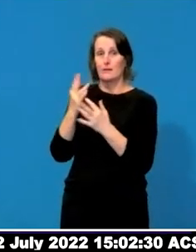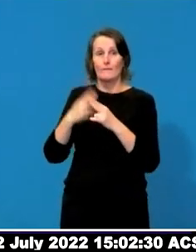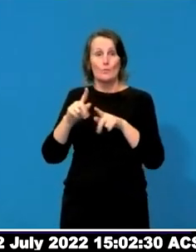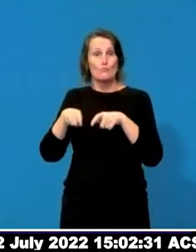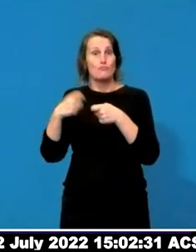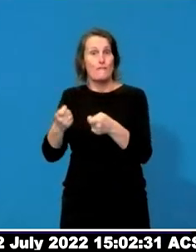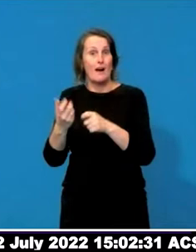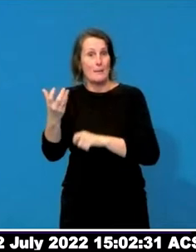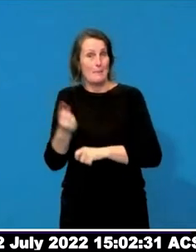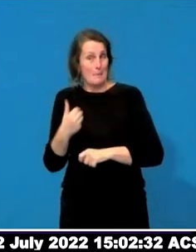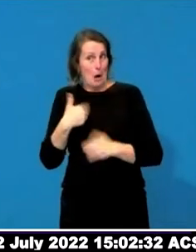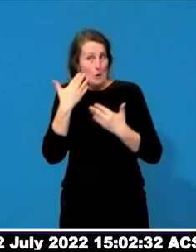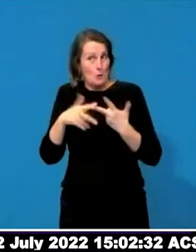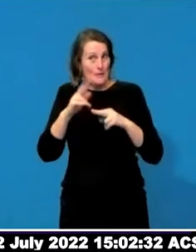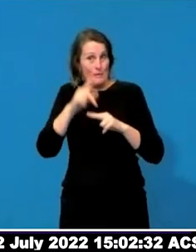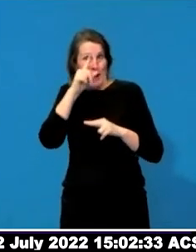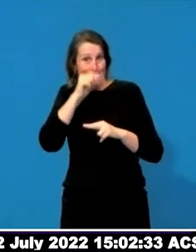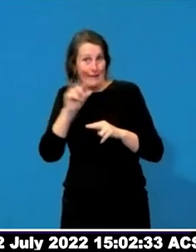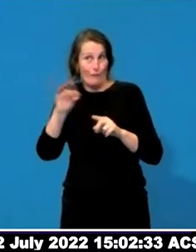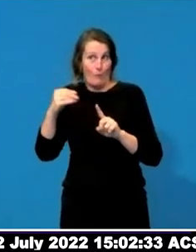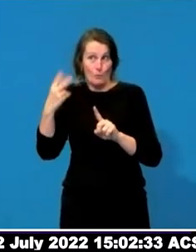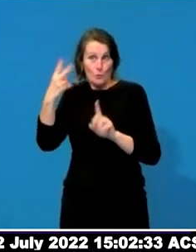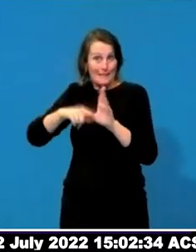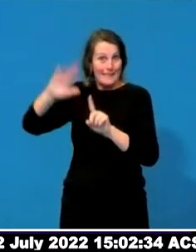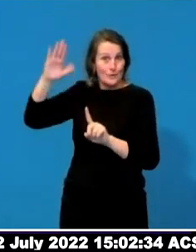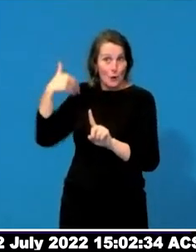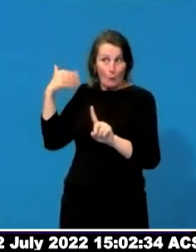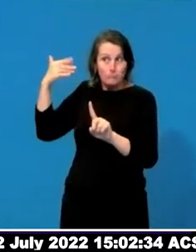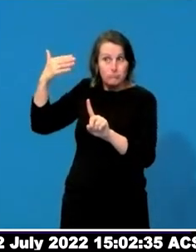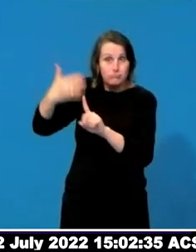from plans two to three years ago that I could actually get that money back.